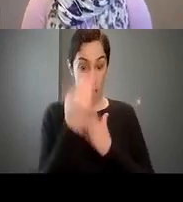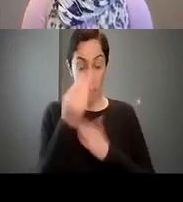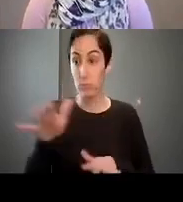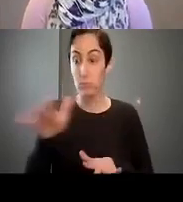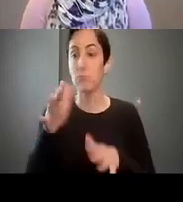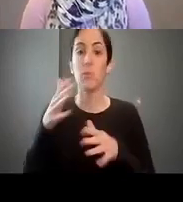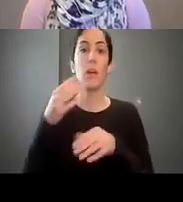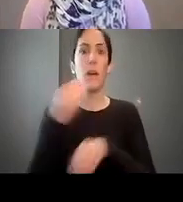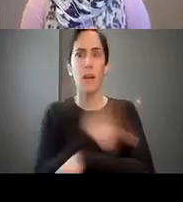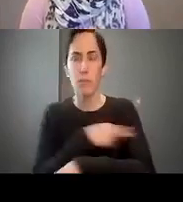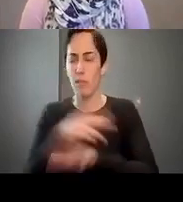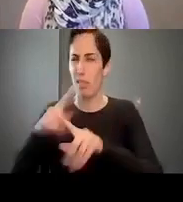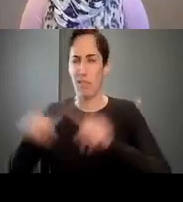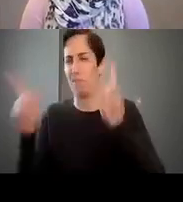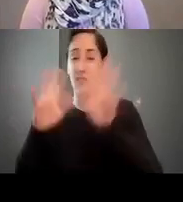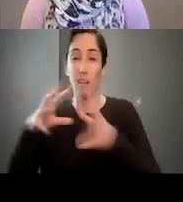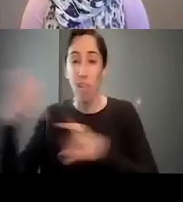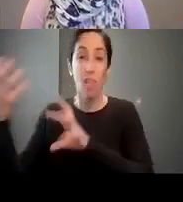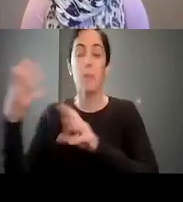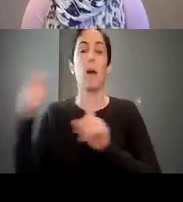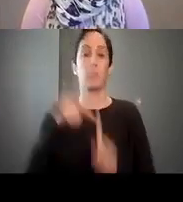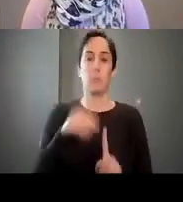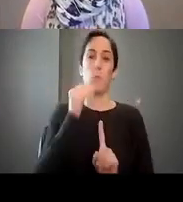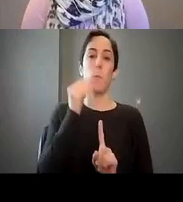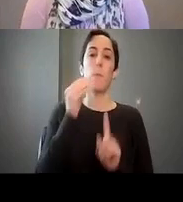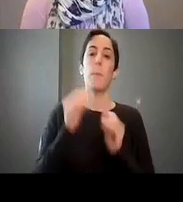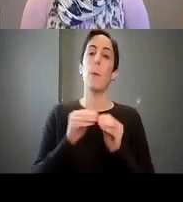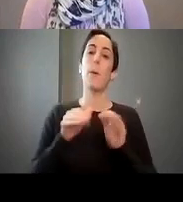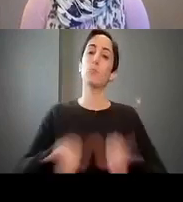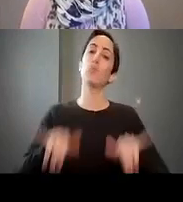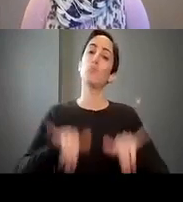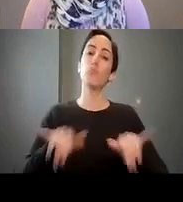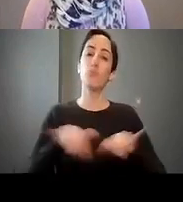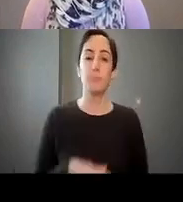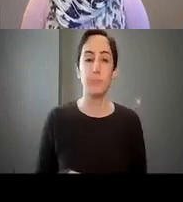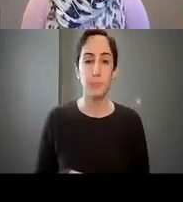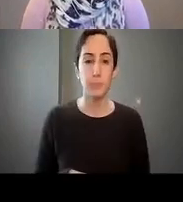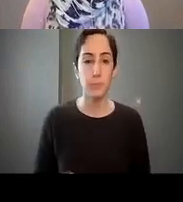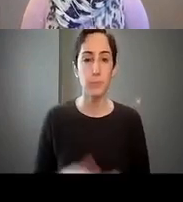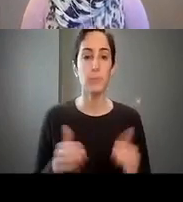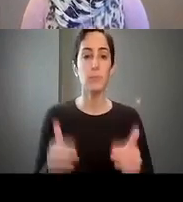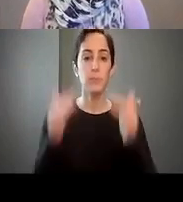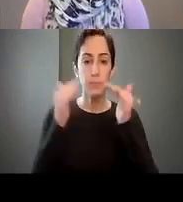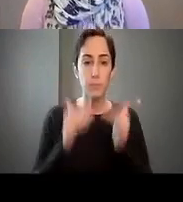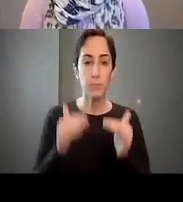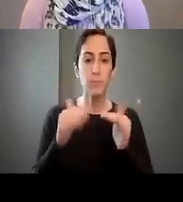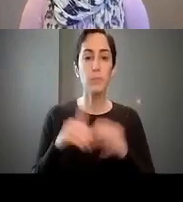uptick in behavioral issues as a sign of the last point on here is to consider an sort of the impact of disruption. So lots uptick in behavioral issues as a sign of